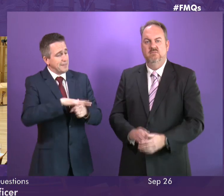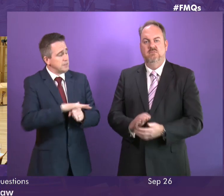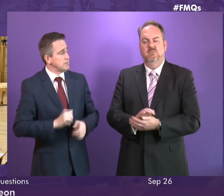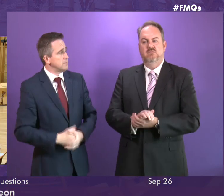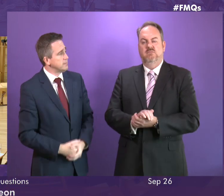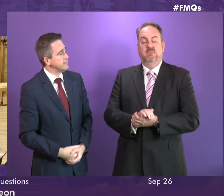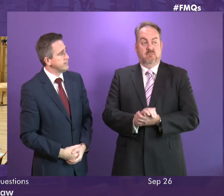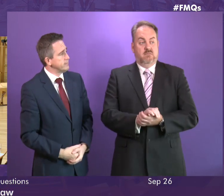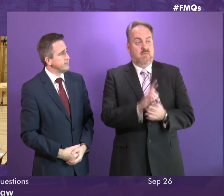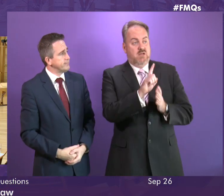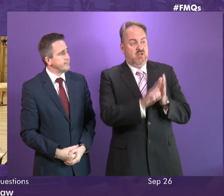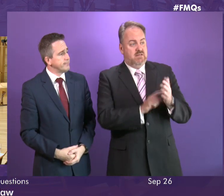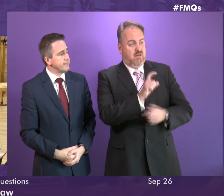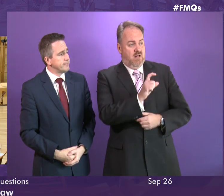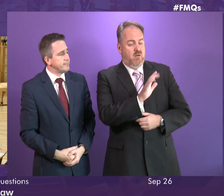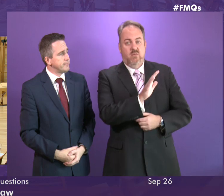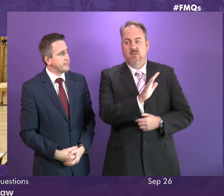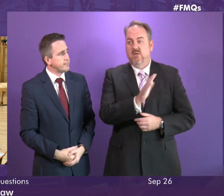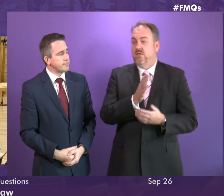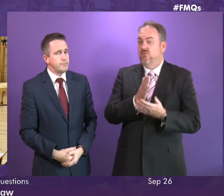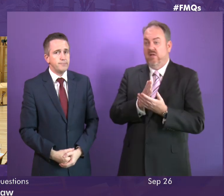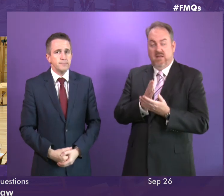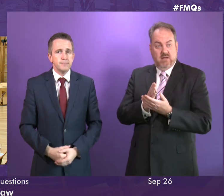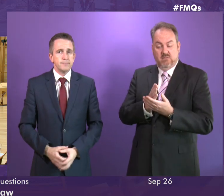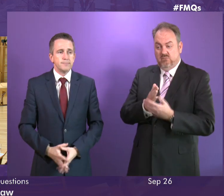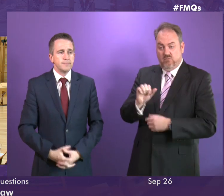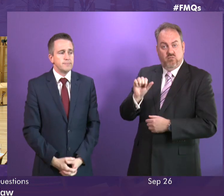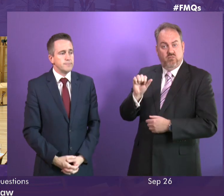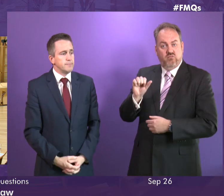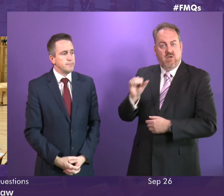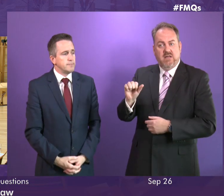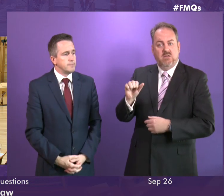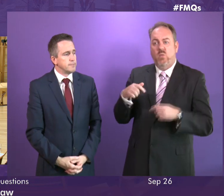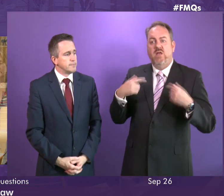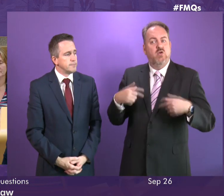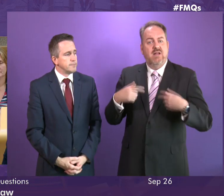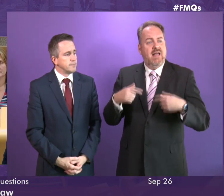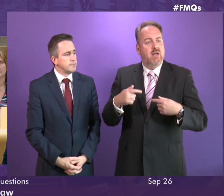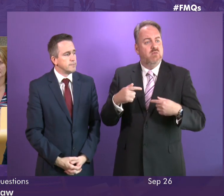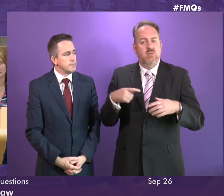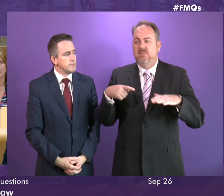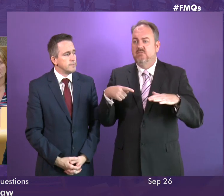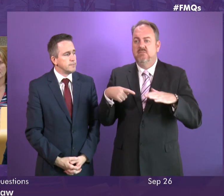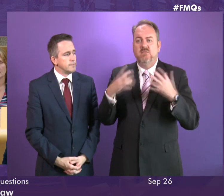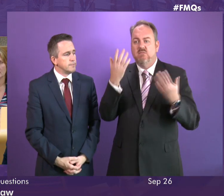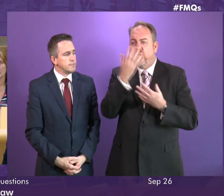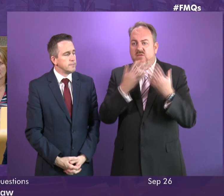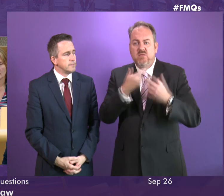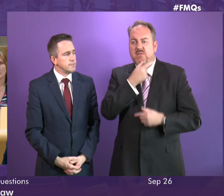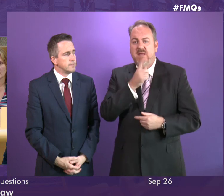Jackson Carlaw: It is absolutely correct to say that we must not “inadvertently mislead”. Therefore, it is important not to assert—because it